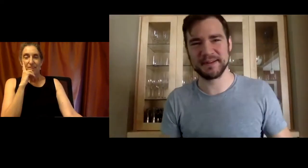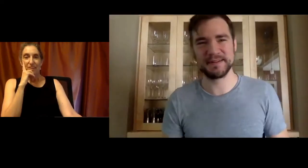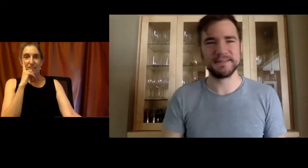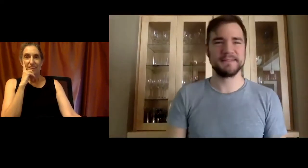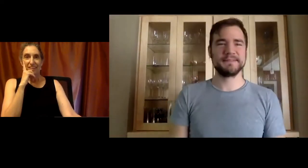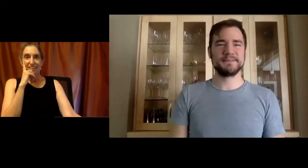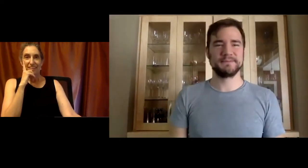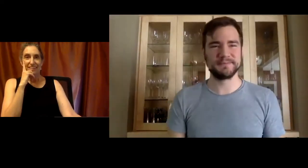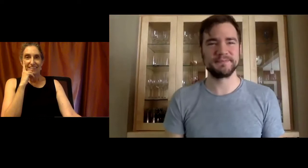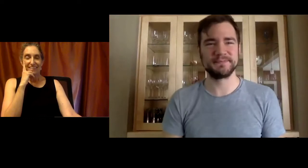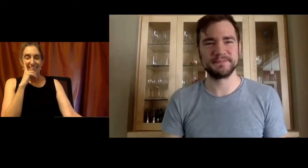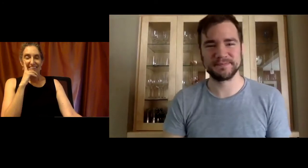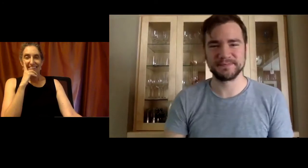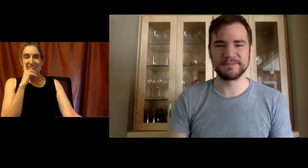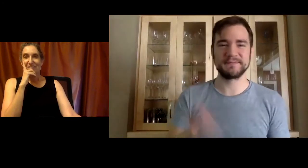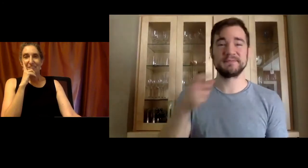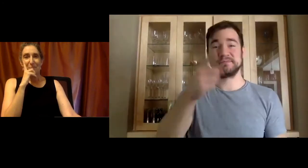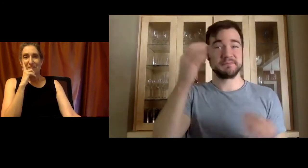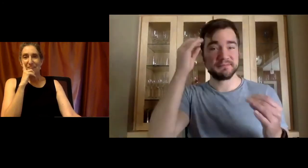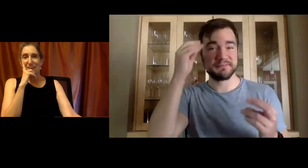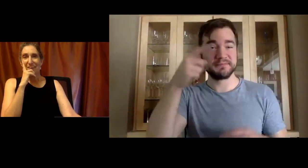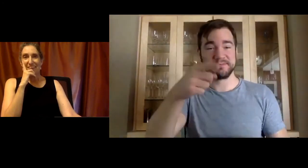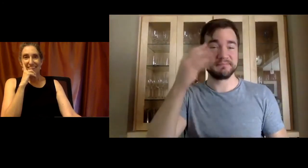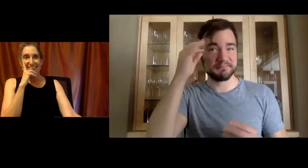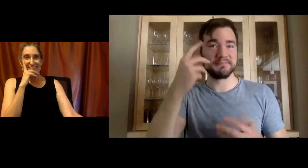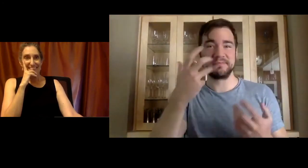Okay, okay, so this has gotta be really hard 'cause,